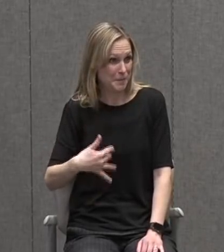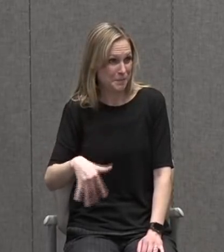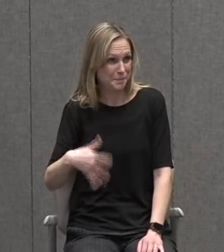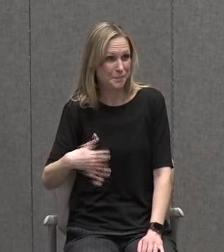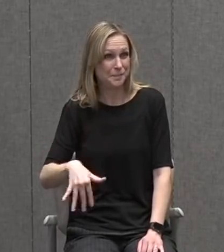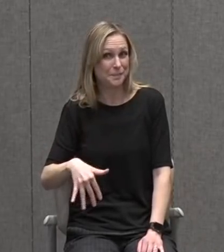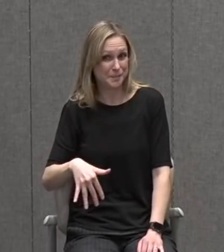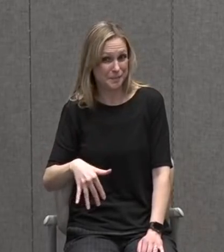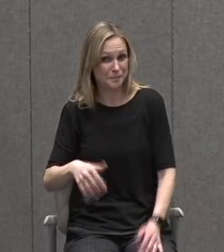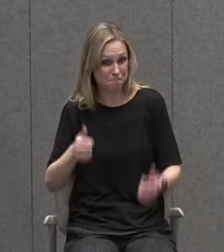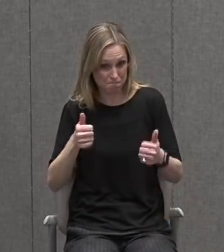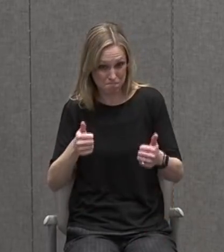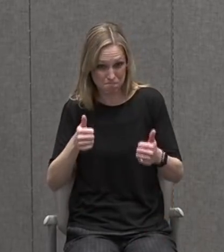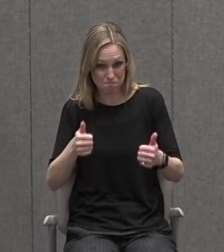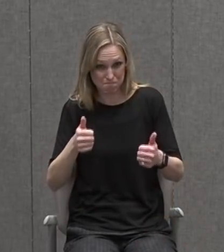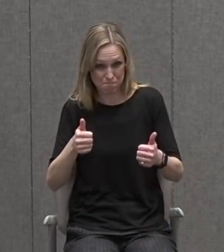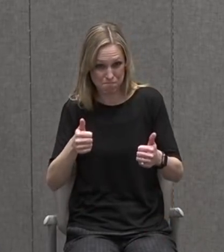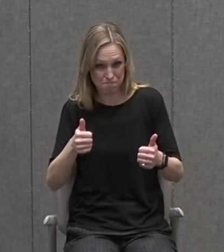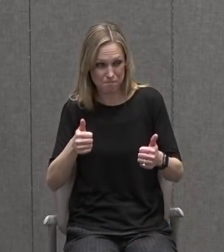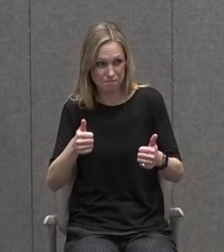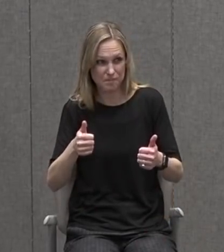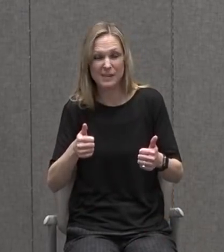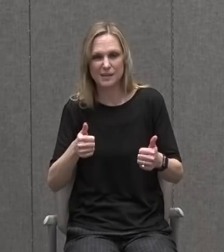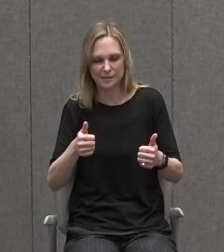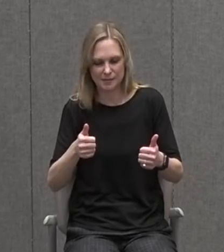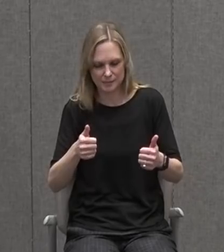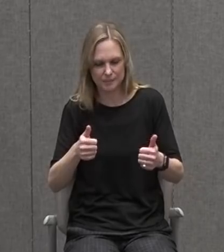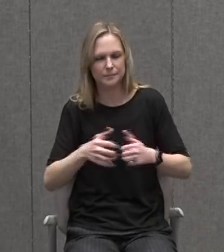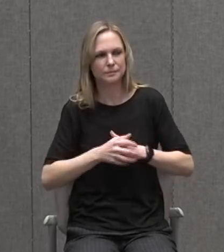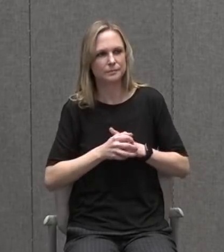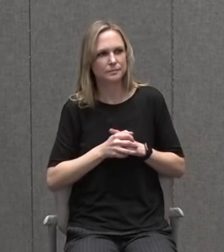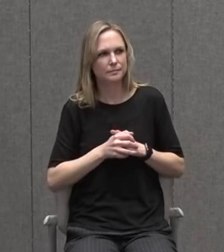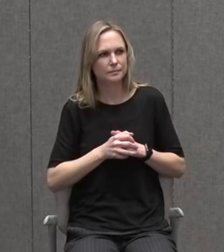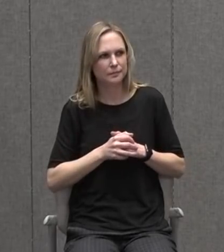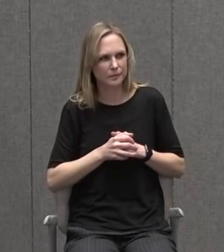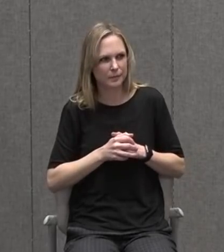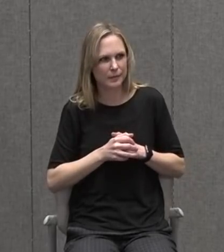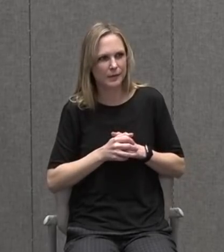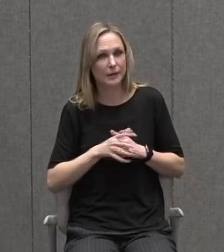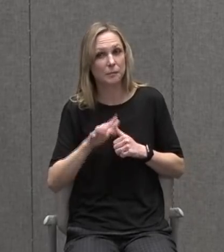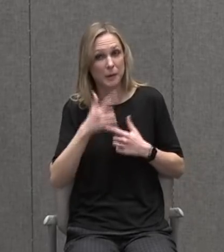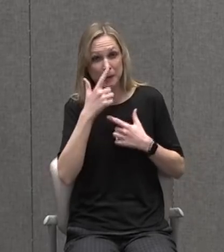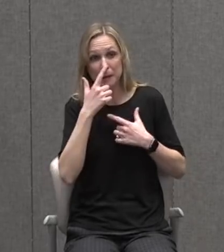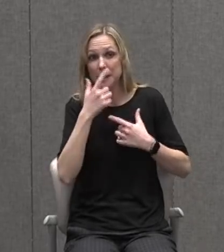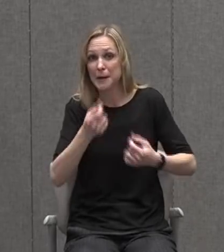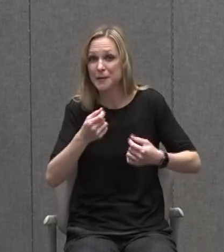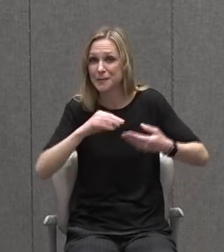did you get that? That's a good place, it's a very interesting number of the day.